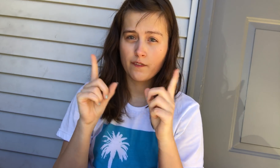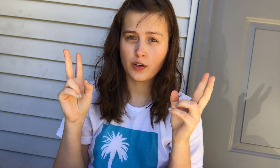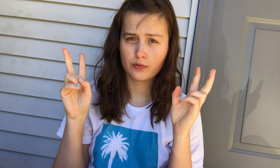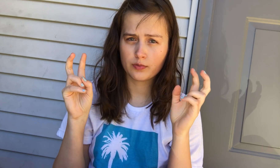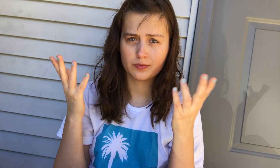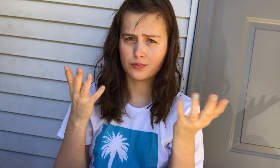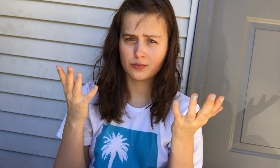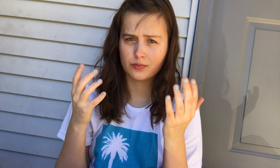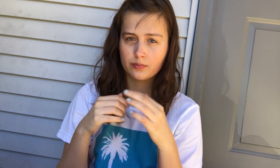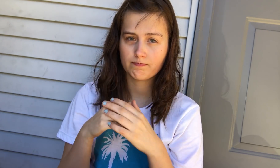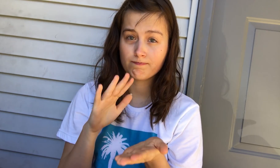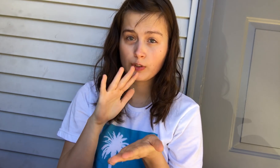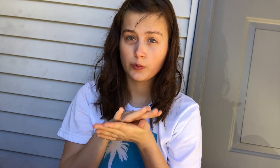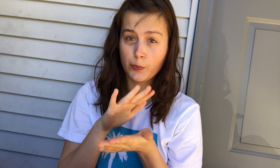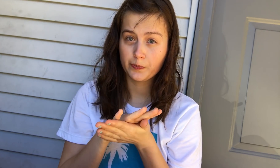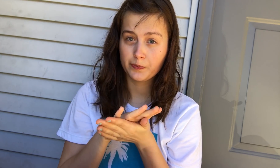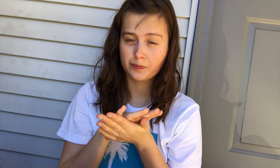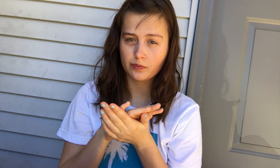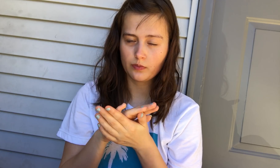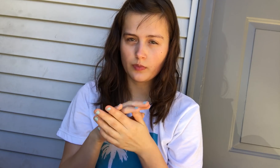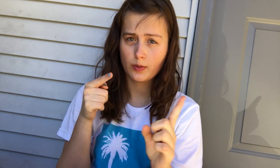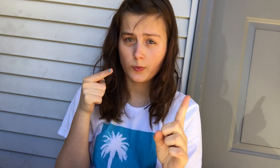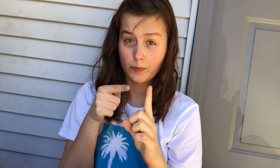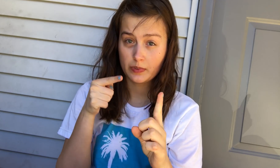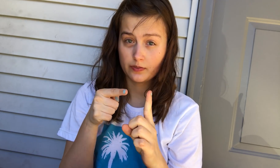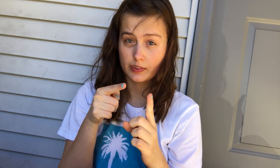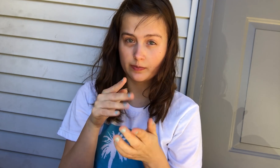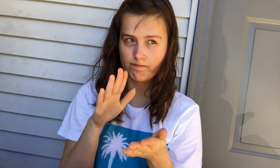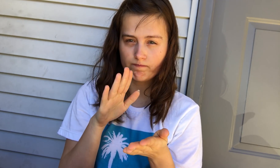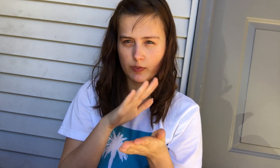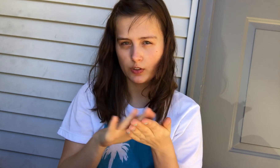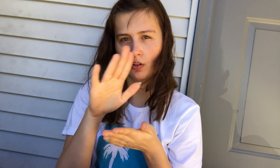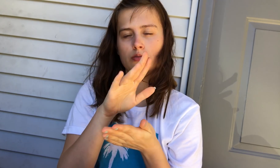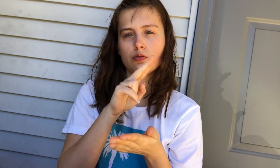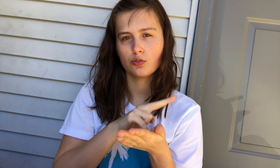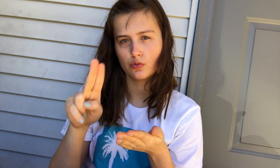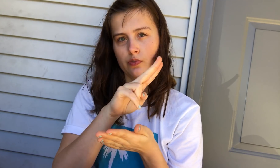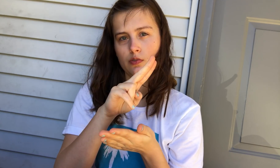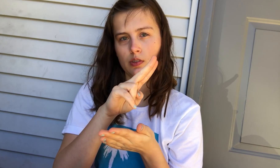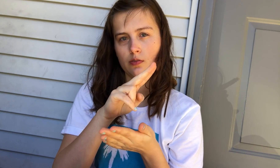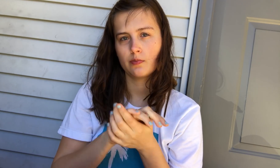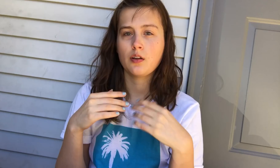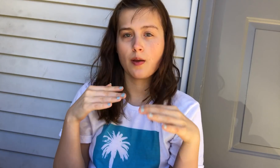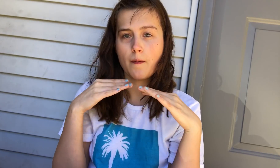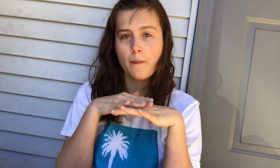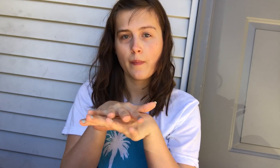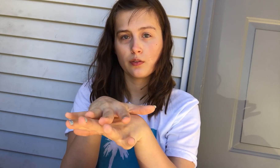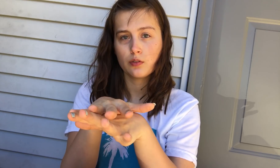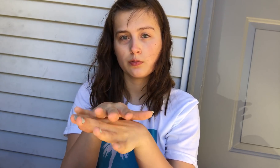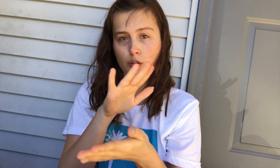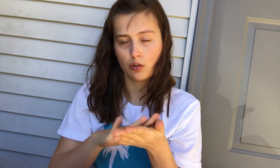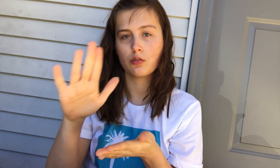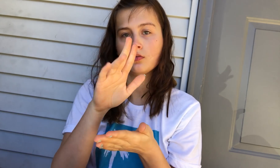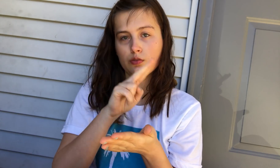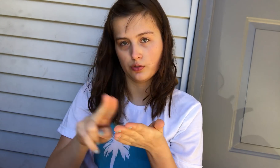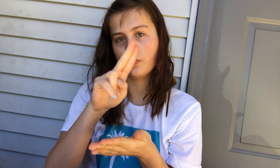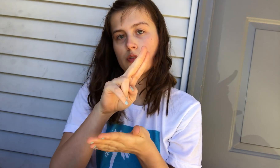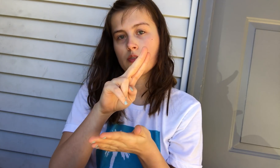Today’s video is about to be about mainstream colleges and universities.